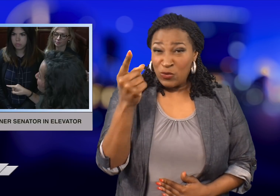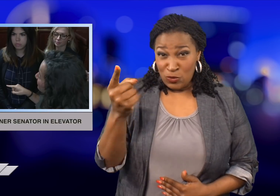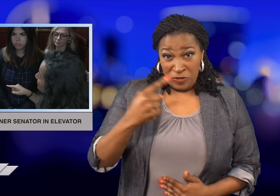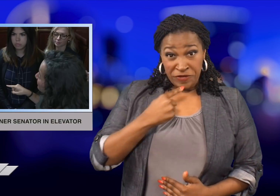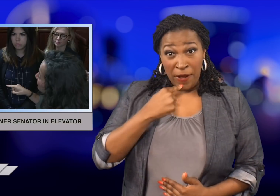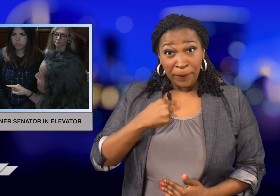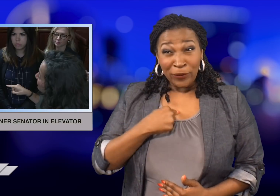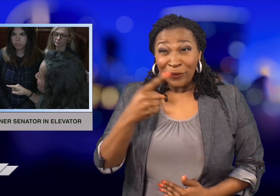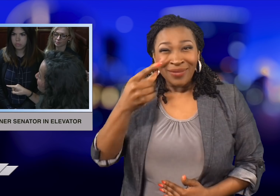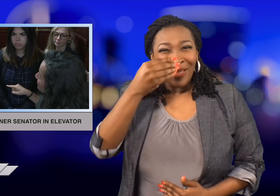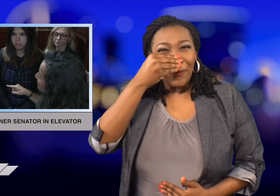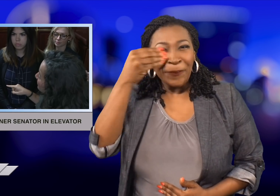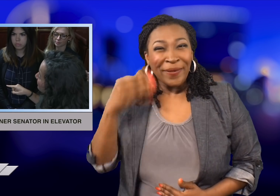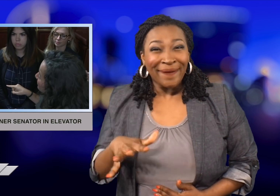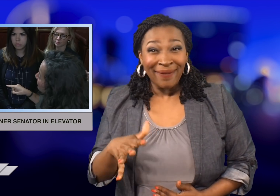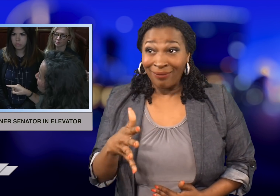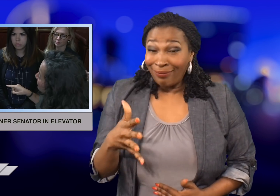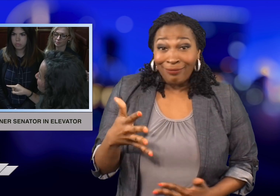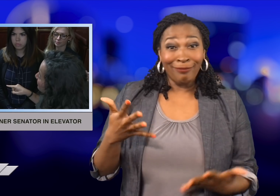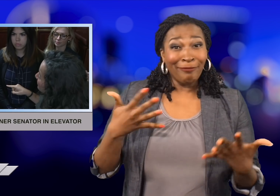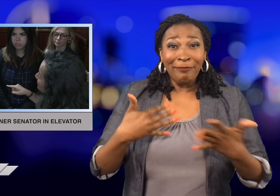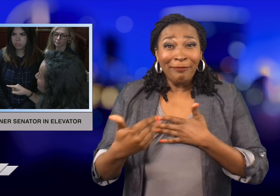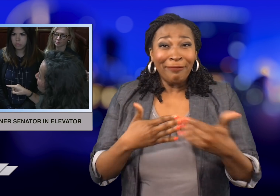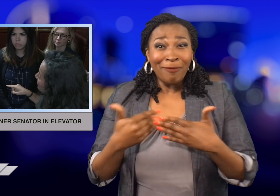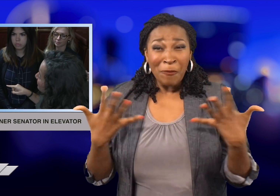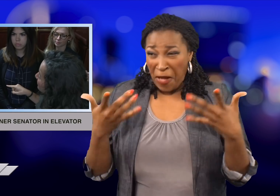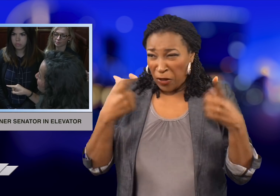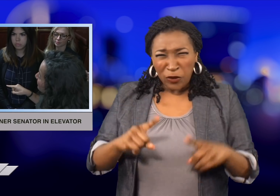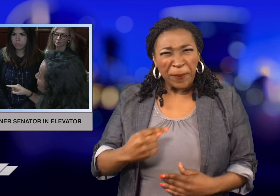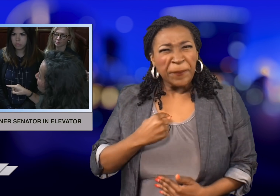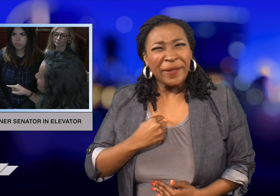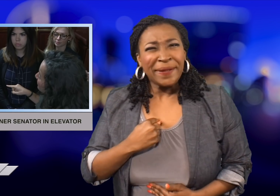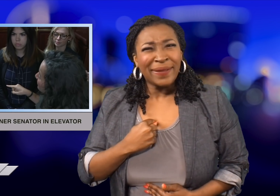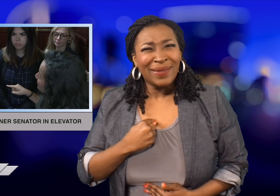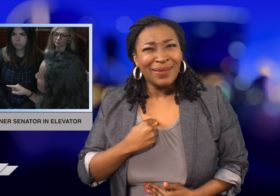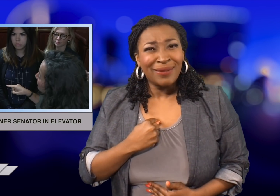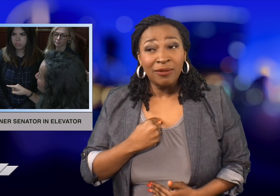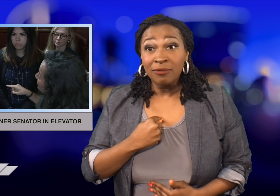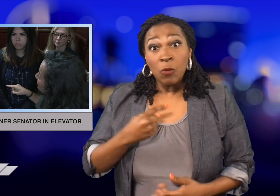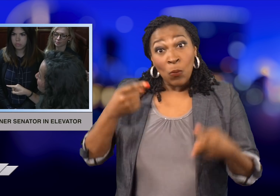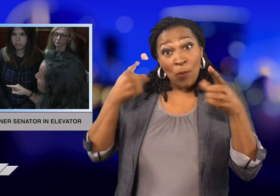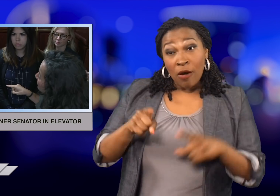Look at me and tell me it doesn't matter what happened to me!